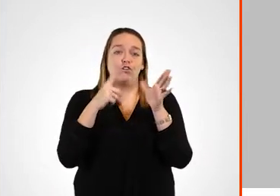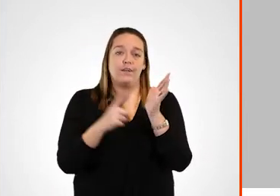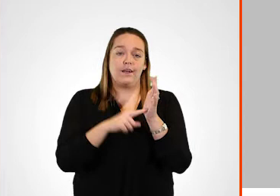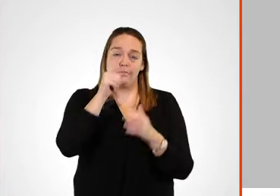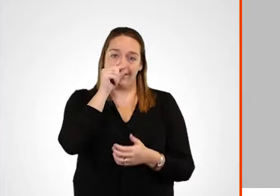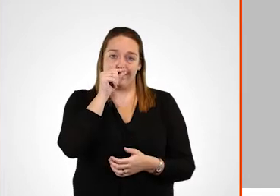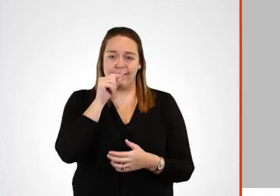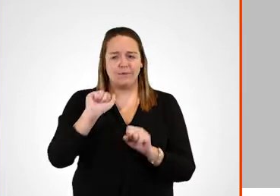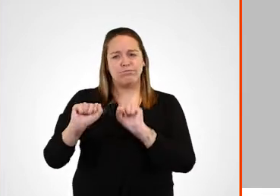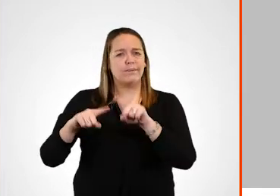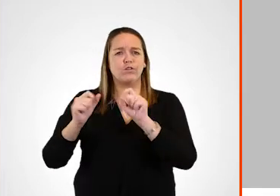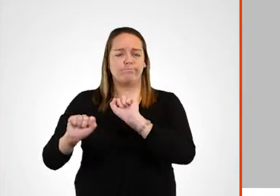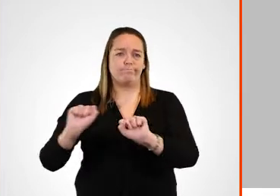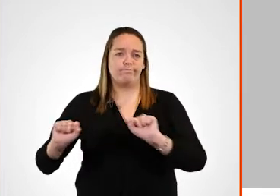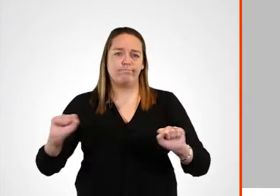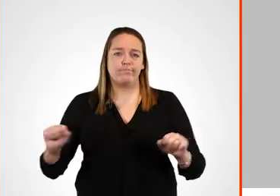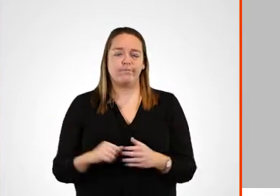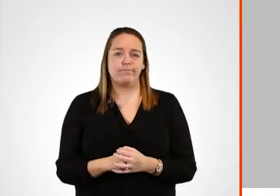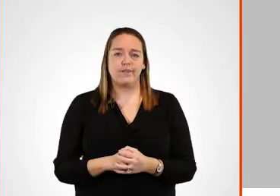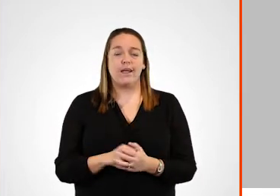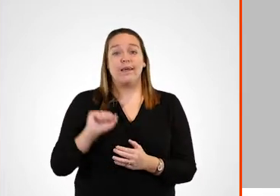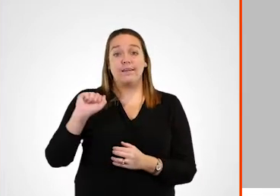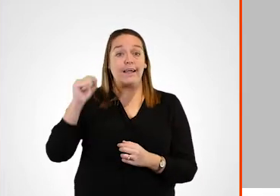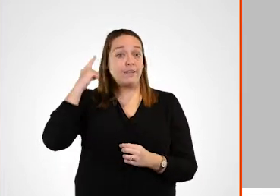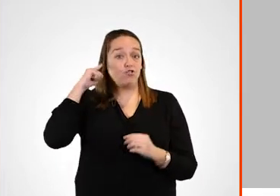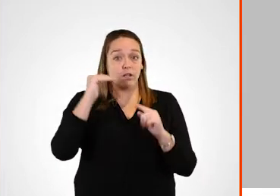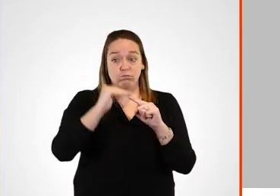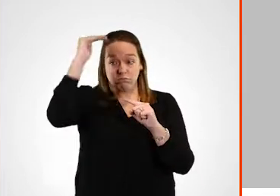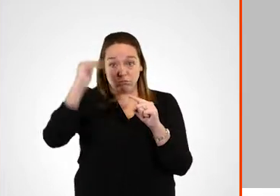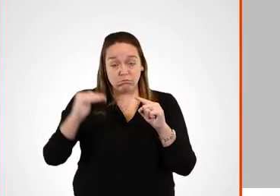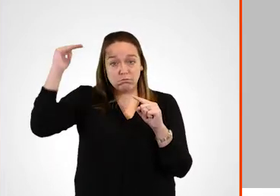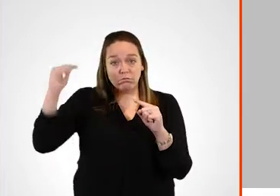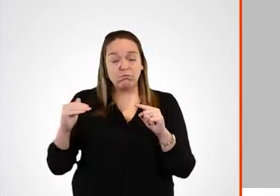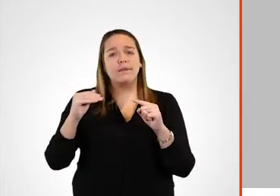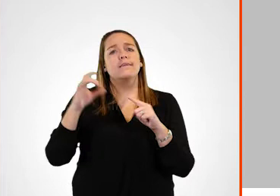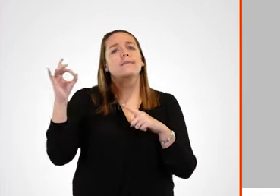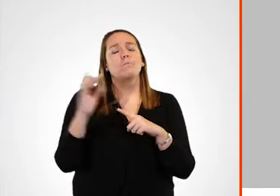and the severity of their hearing is an important factor for helping them